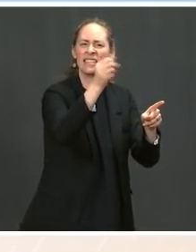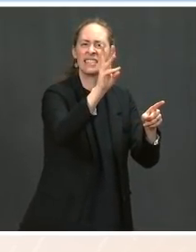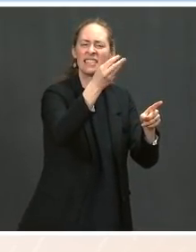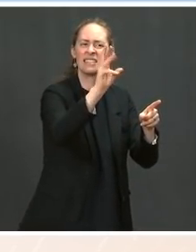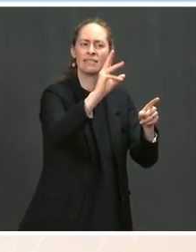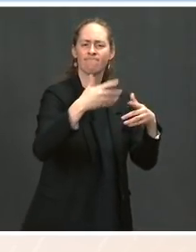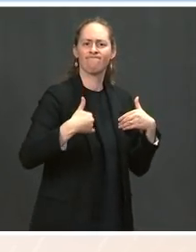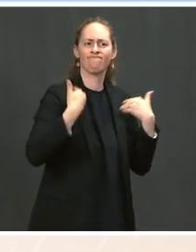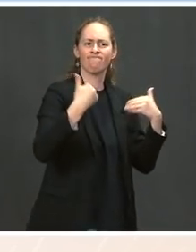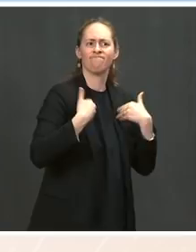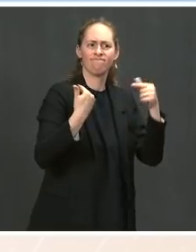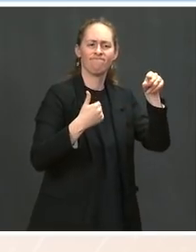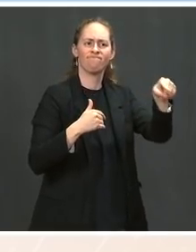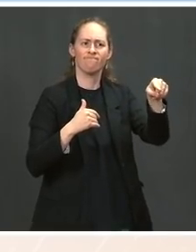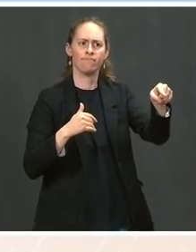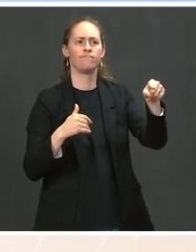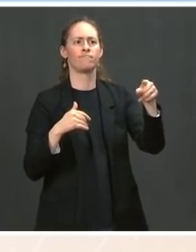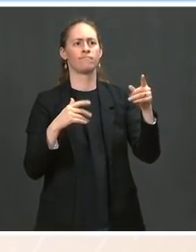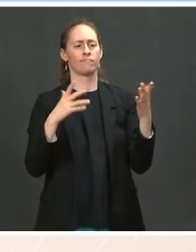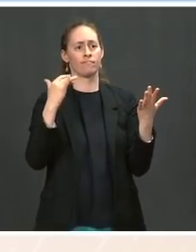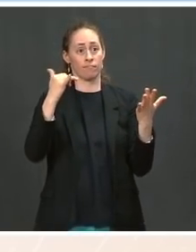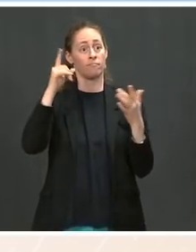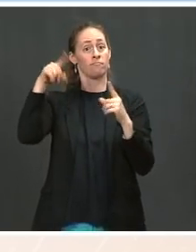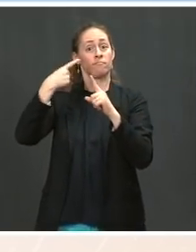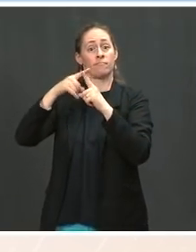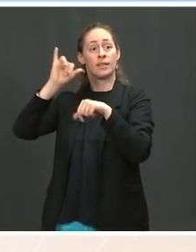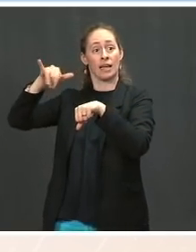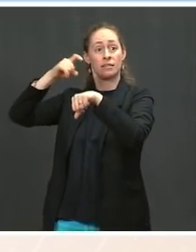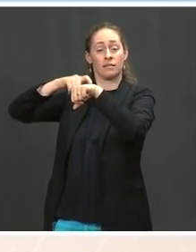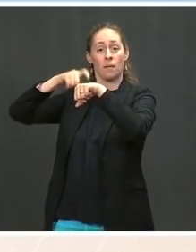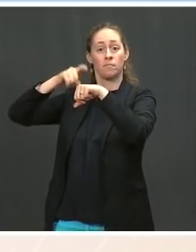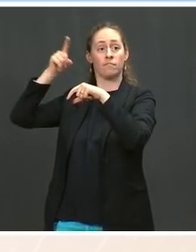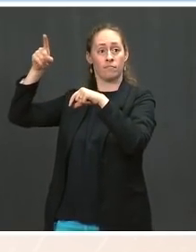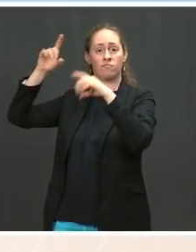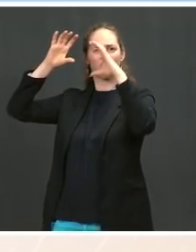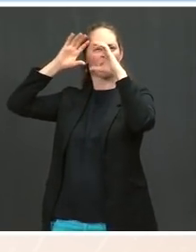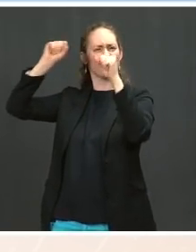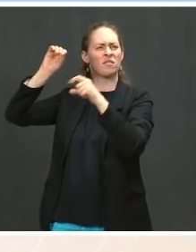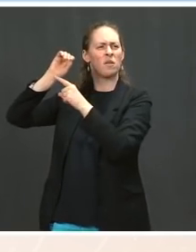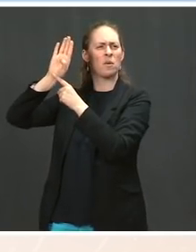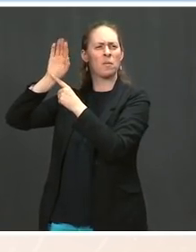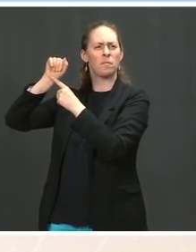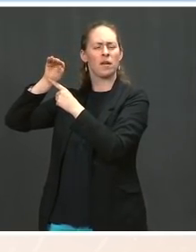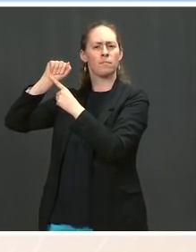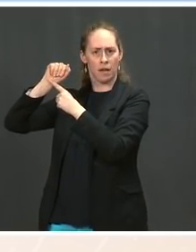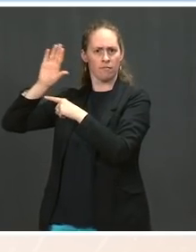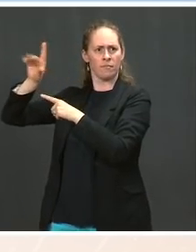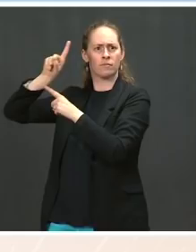Under the Obama administration, the Justice Department had ramped up investigations of local police departments.